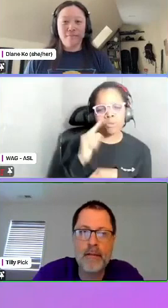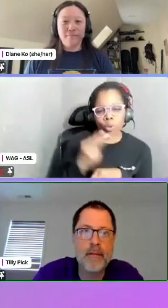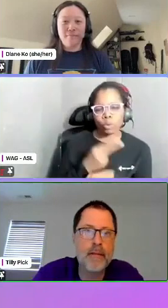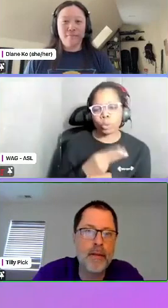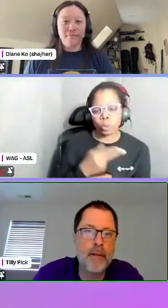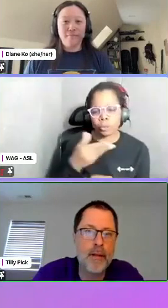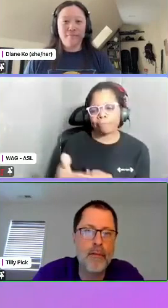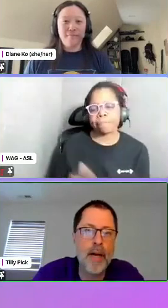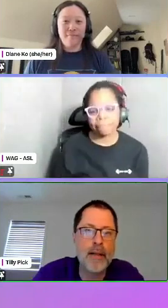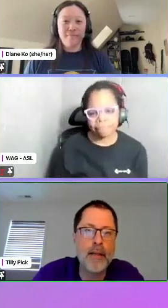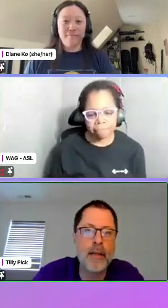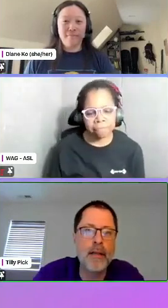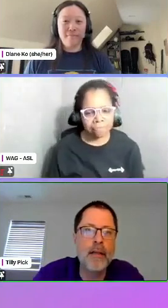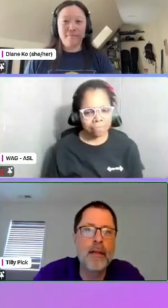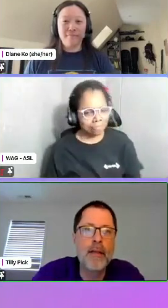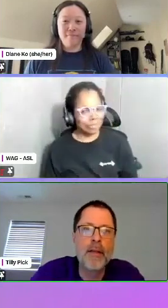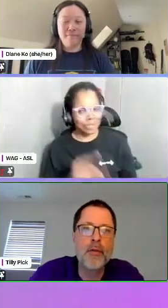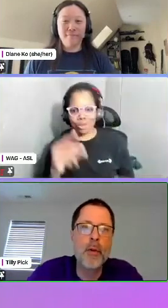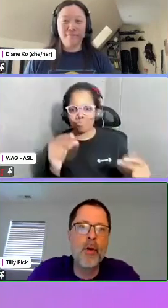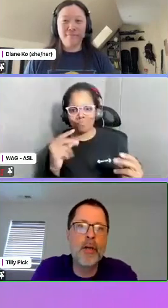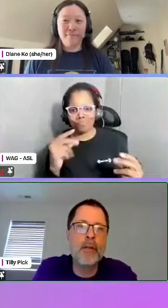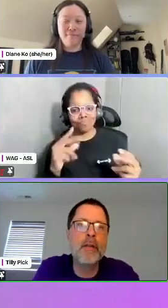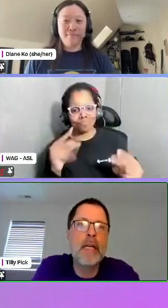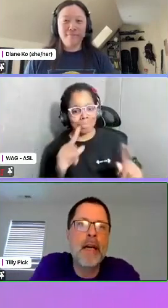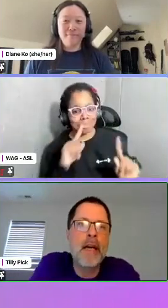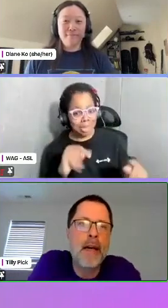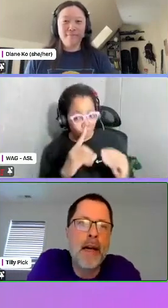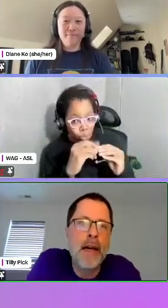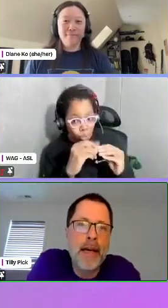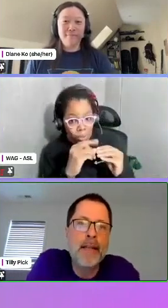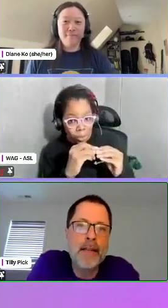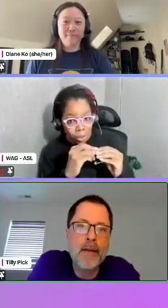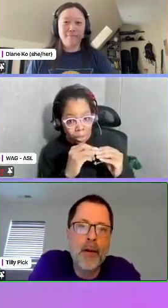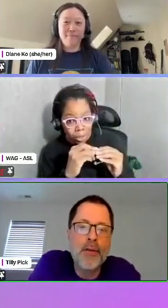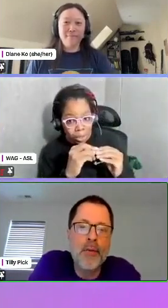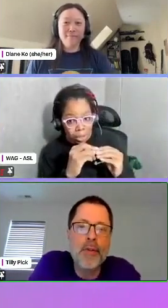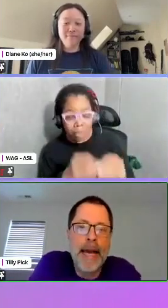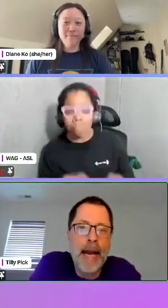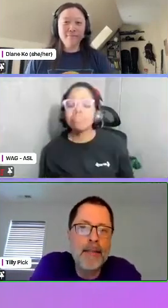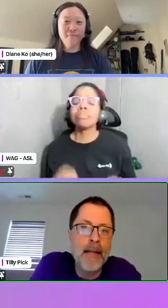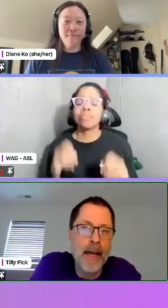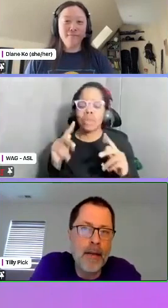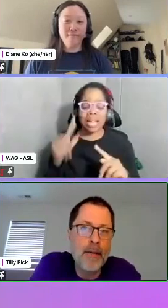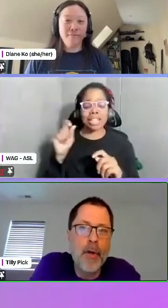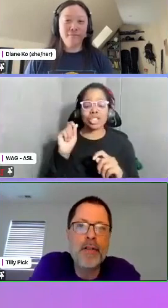The biggest. So that when they get to the field itself. Ask for where exactly it should go, I would